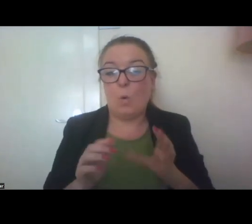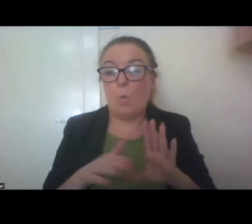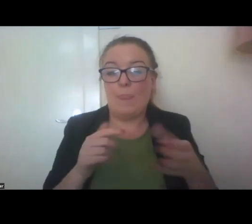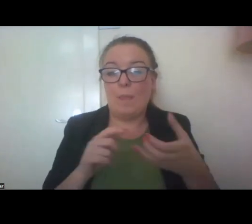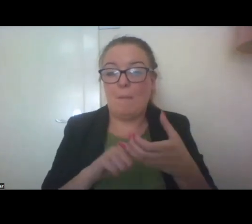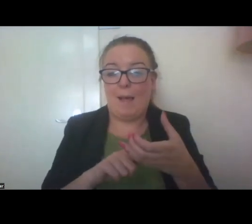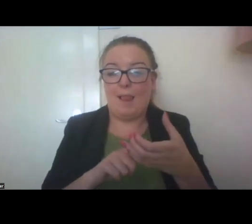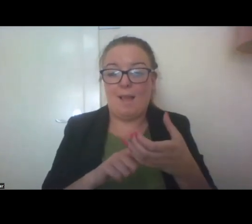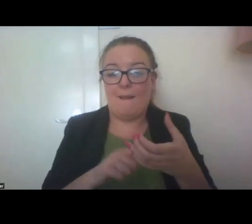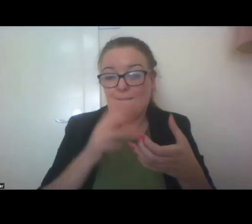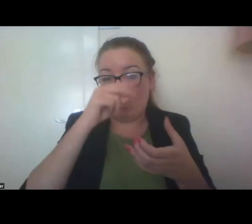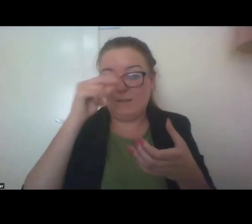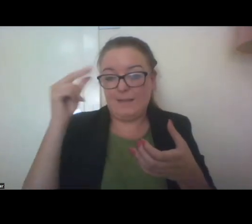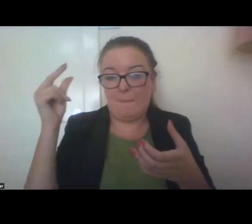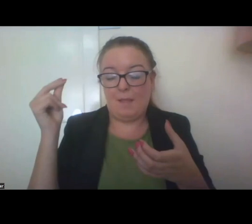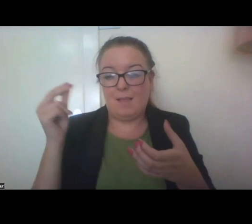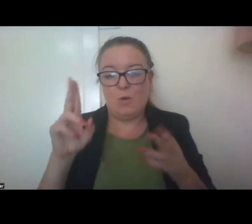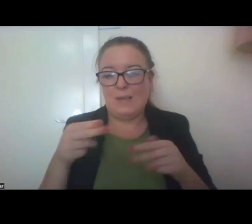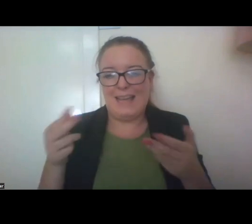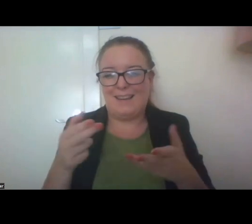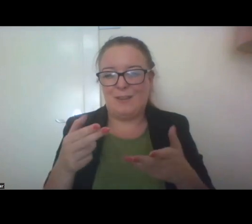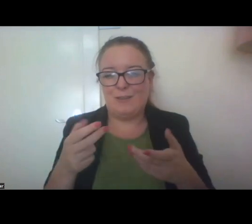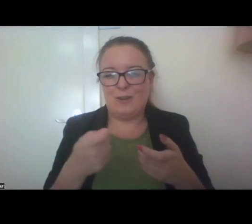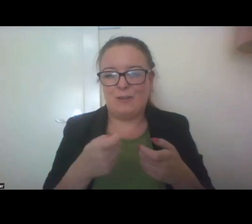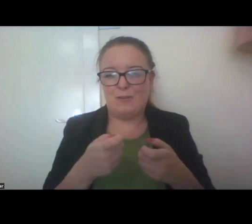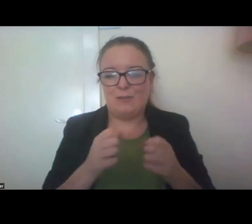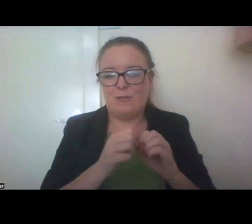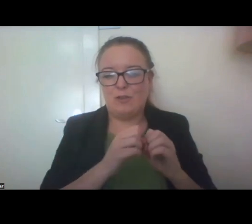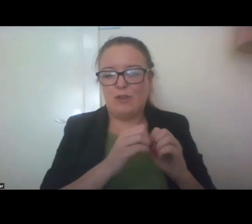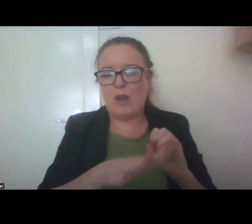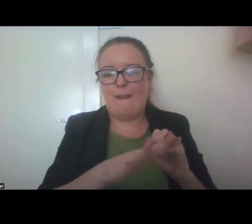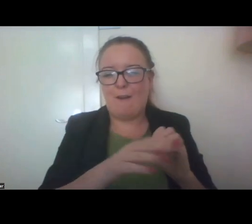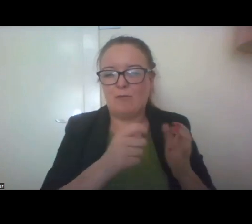but you can't then share that with 200 other people, it's not possible.